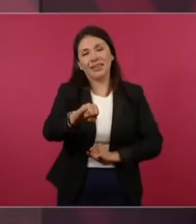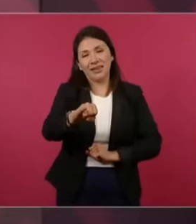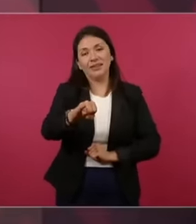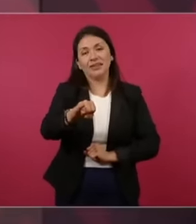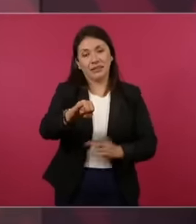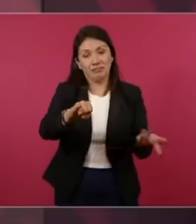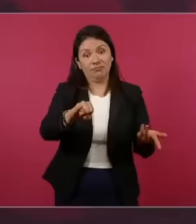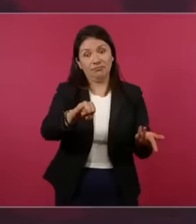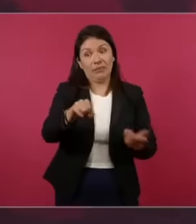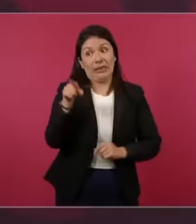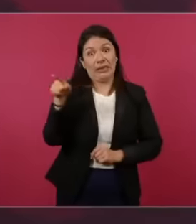He